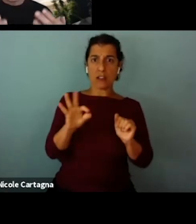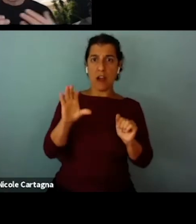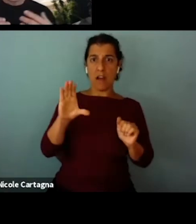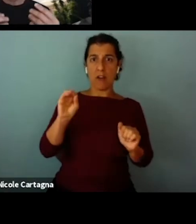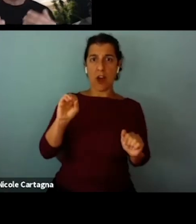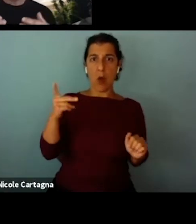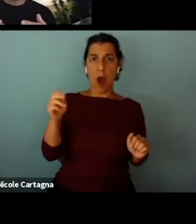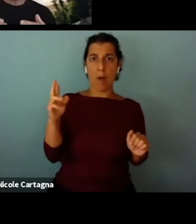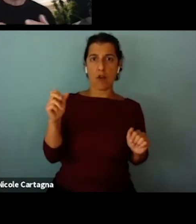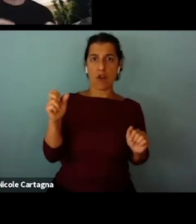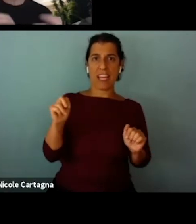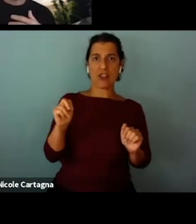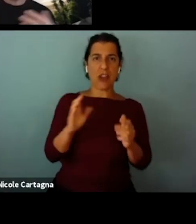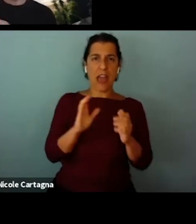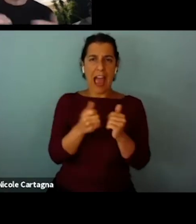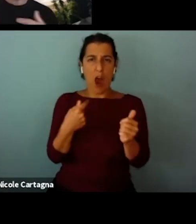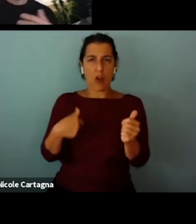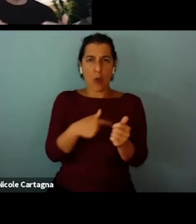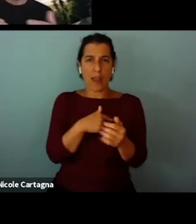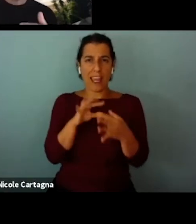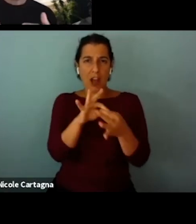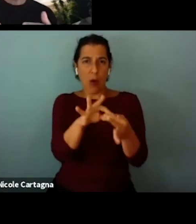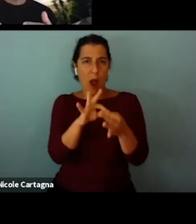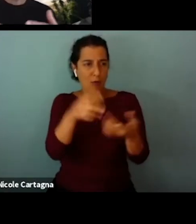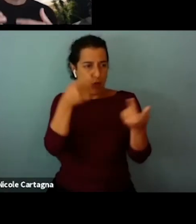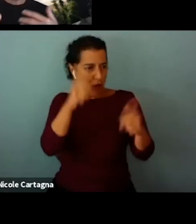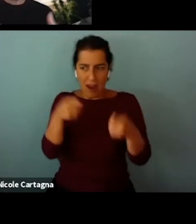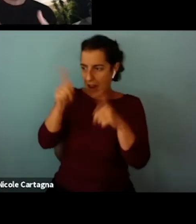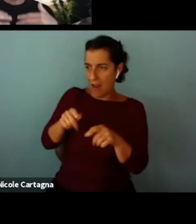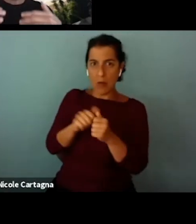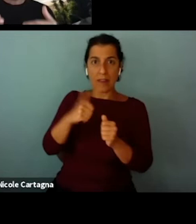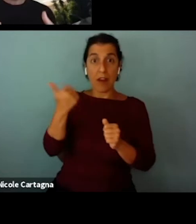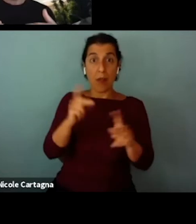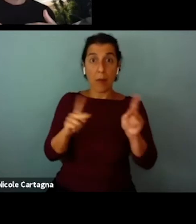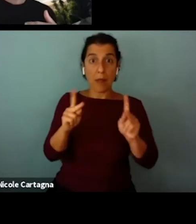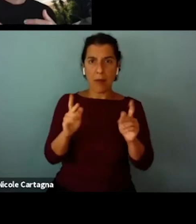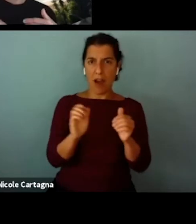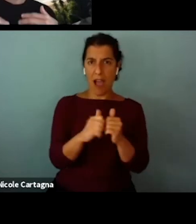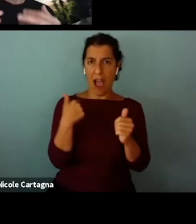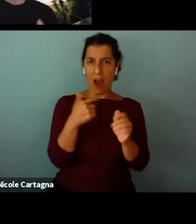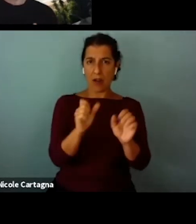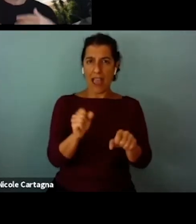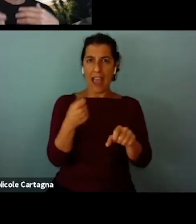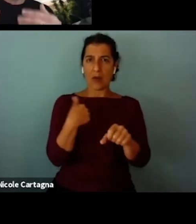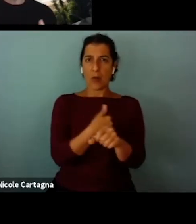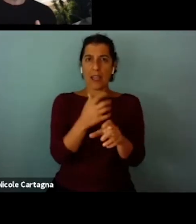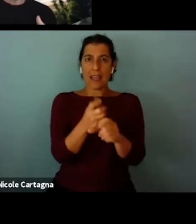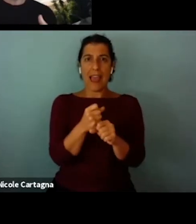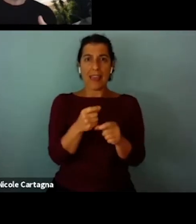we cooperate so well with with other people and how can we get the same sort sort of um